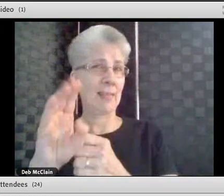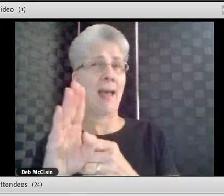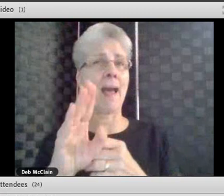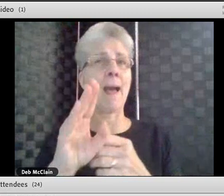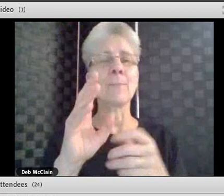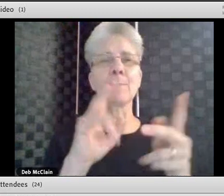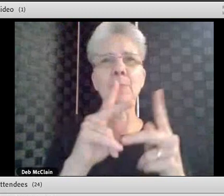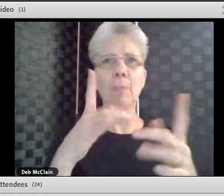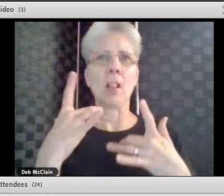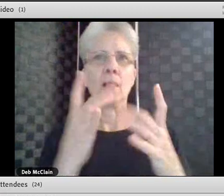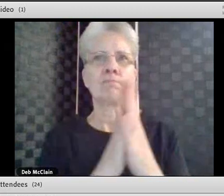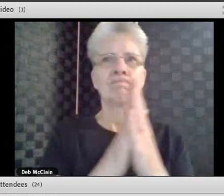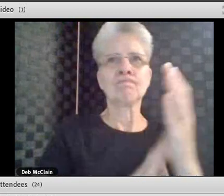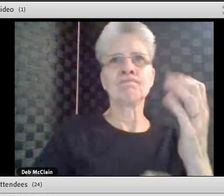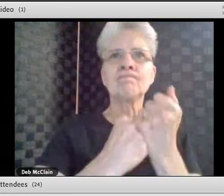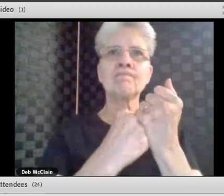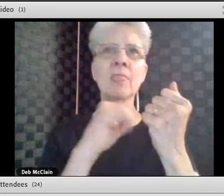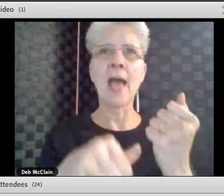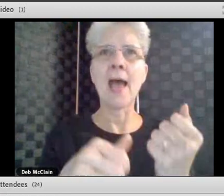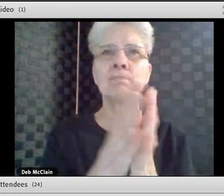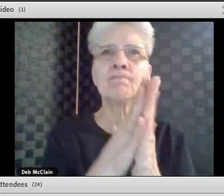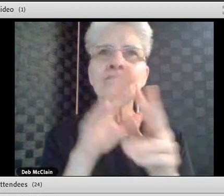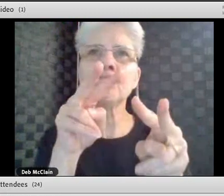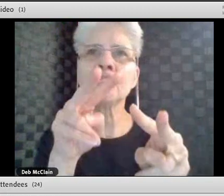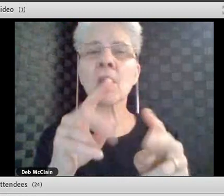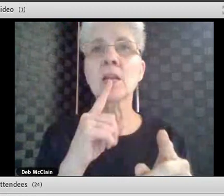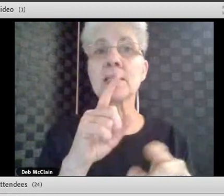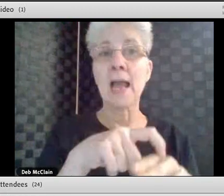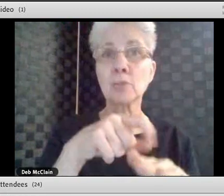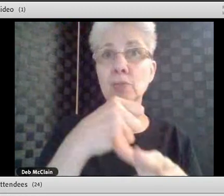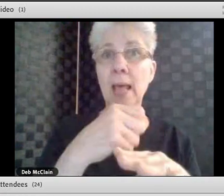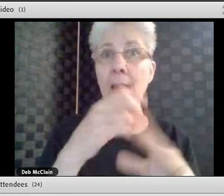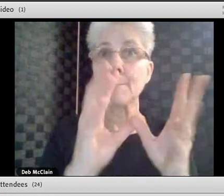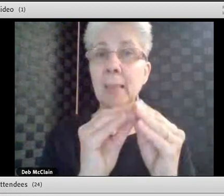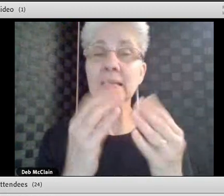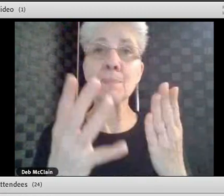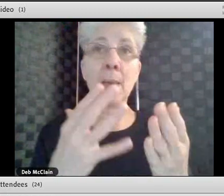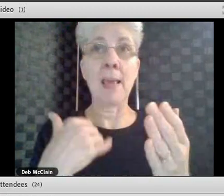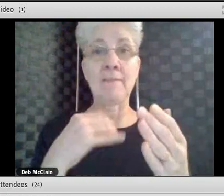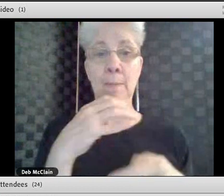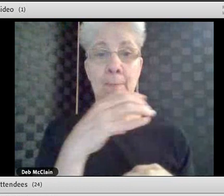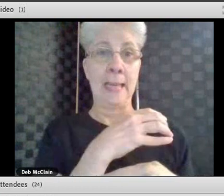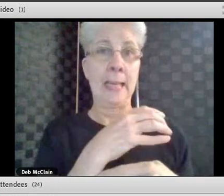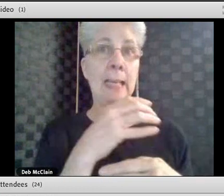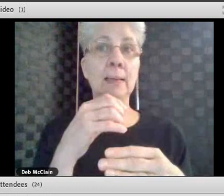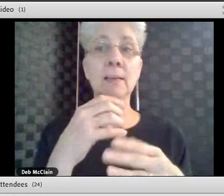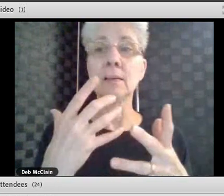You need time to advertise your lab and make -- you know, get people excited about it. You also need time to set up meetings,